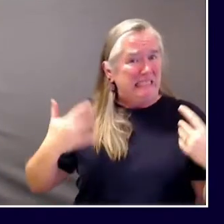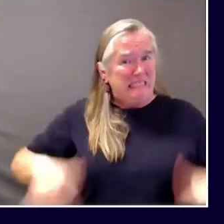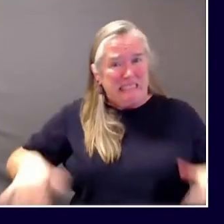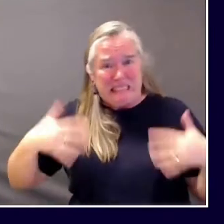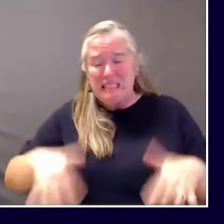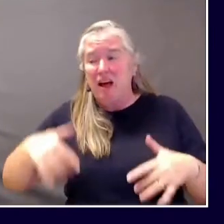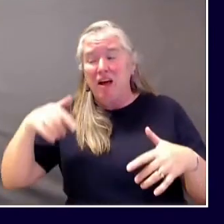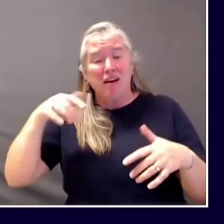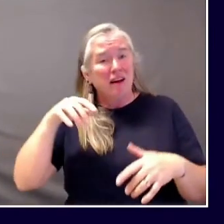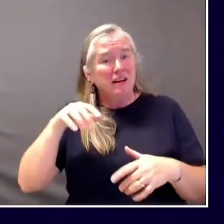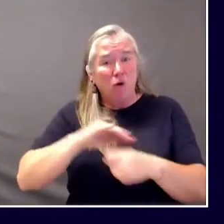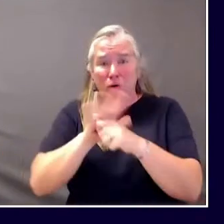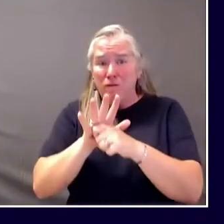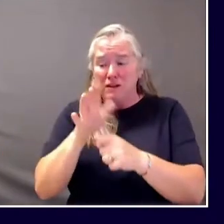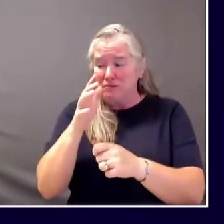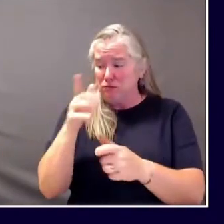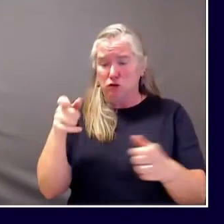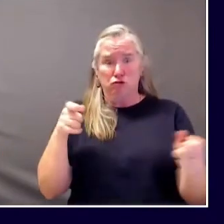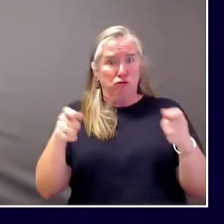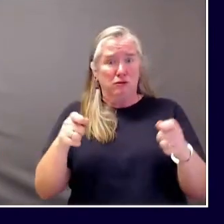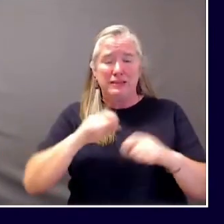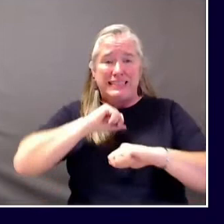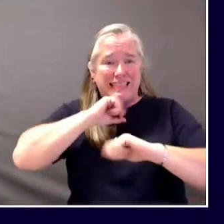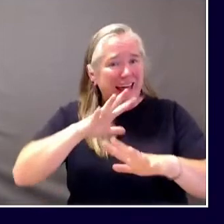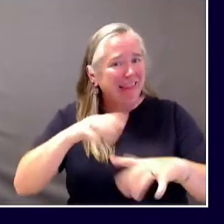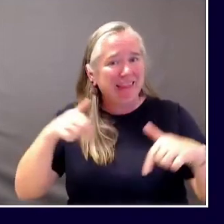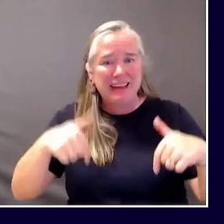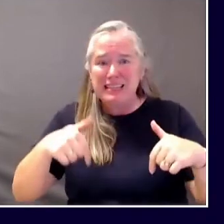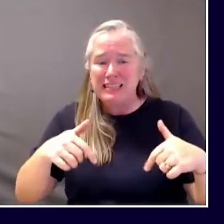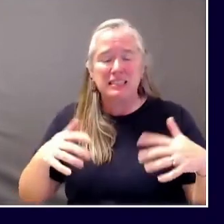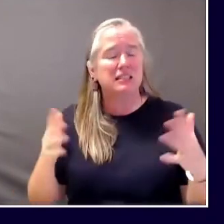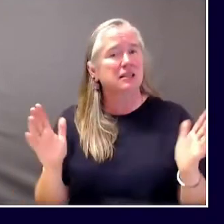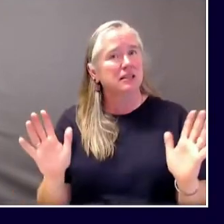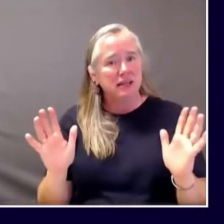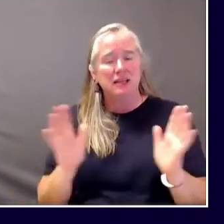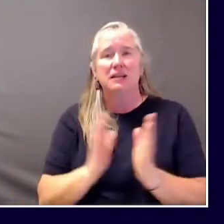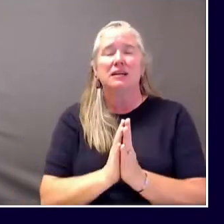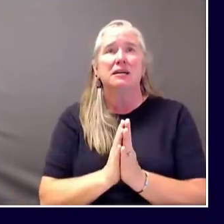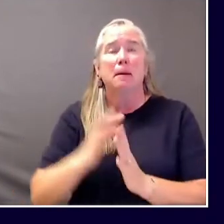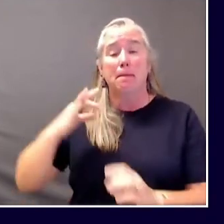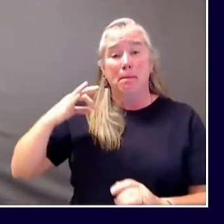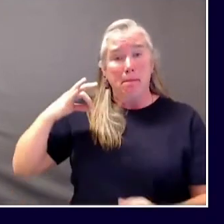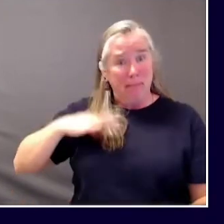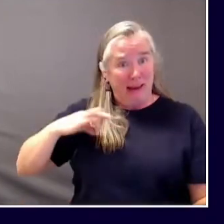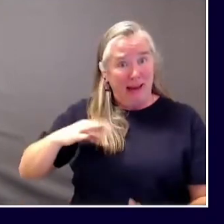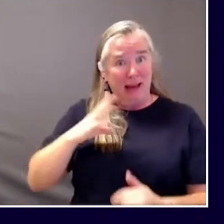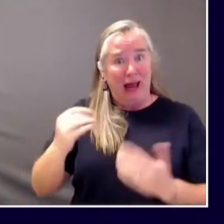control